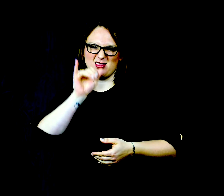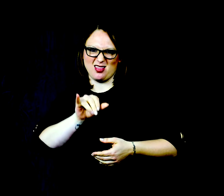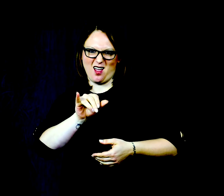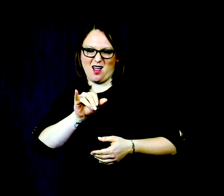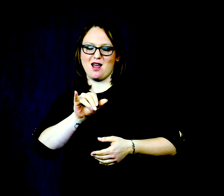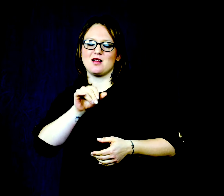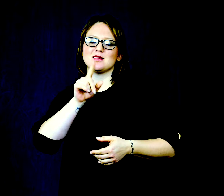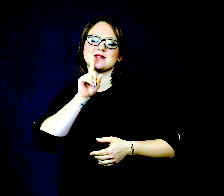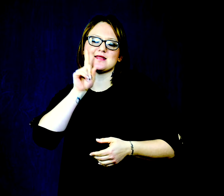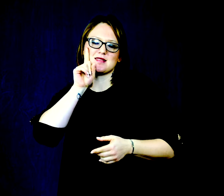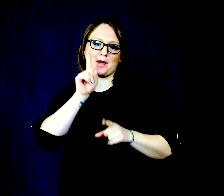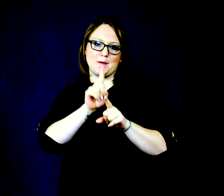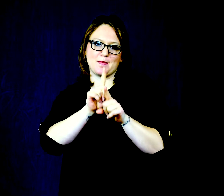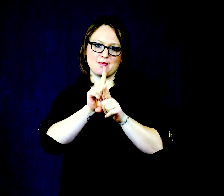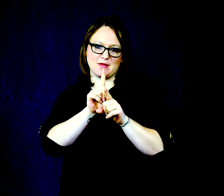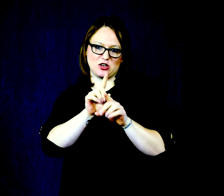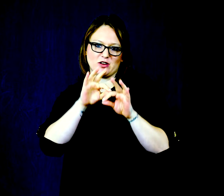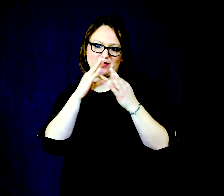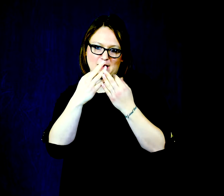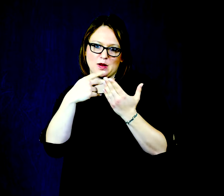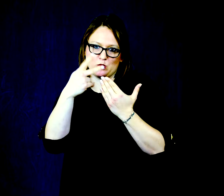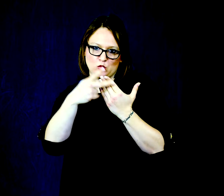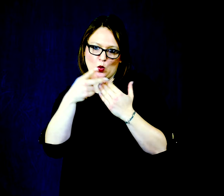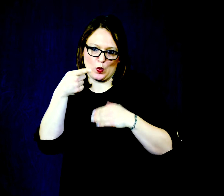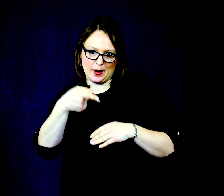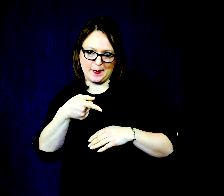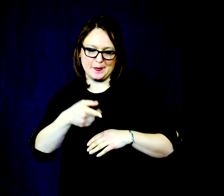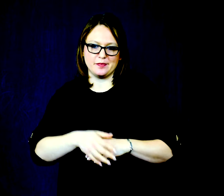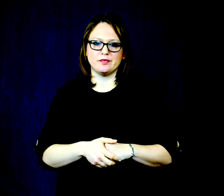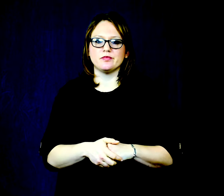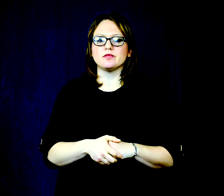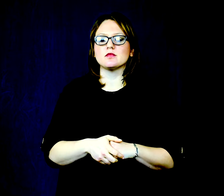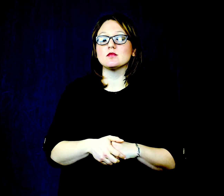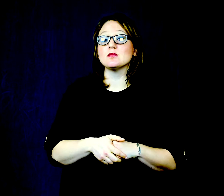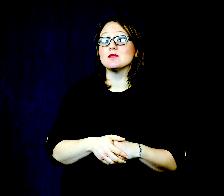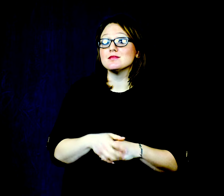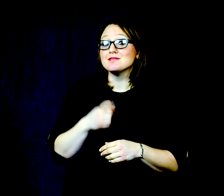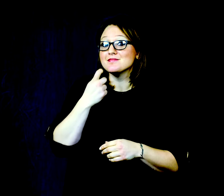contracts with Lifetrack Resources for the service.